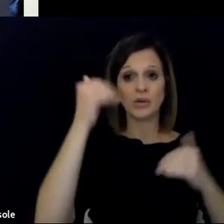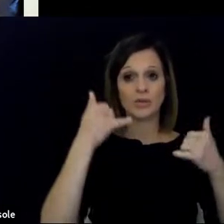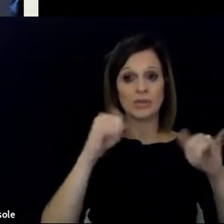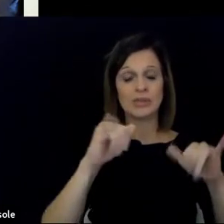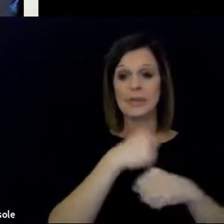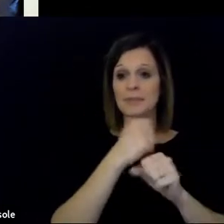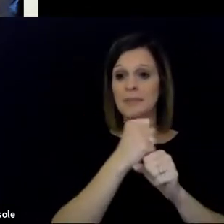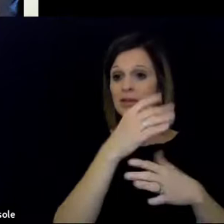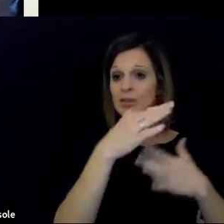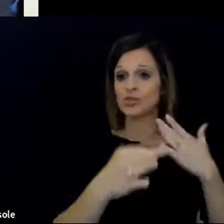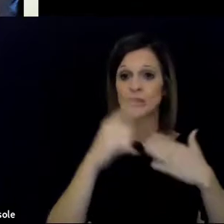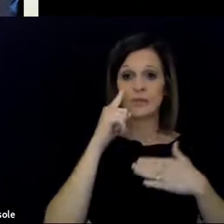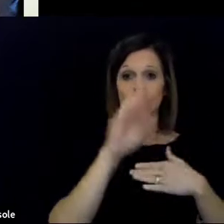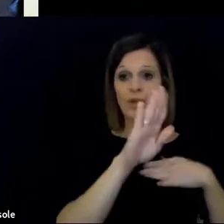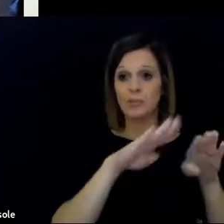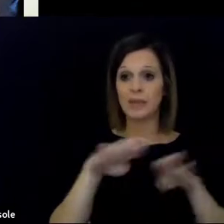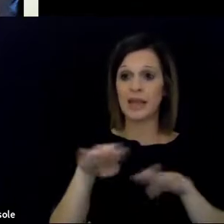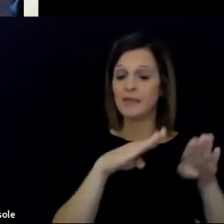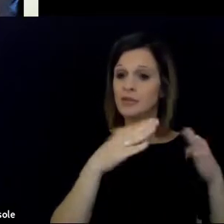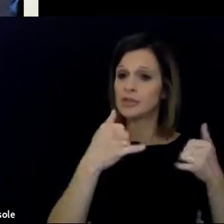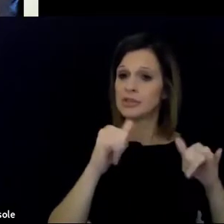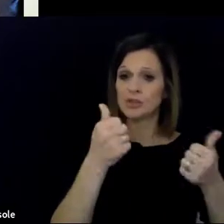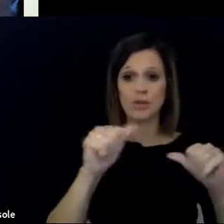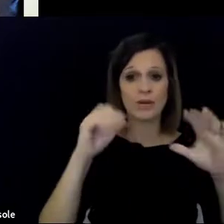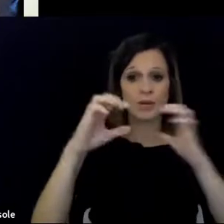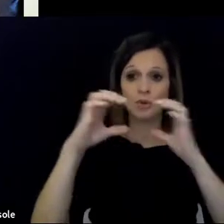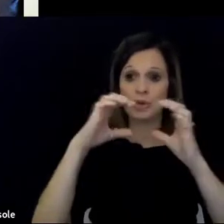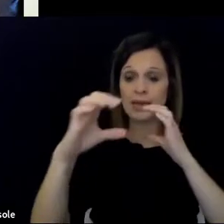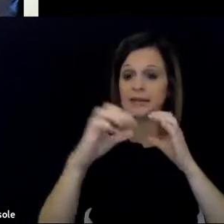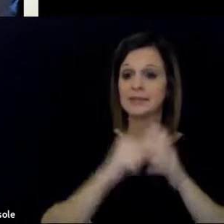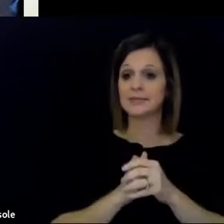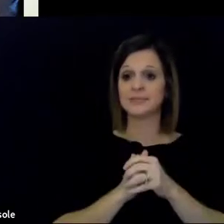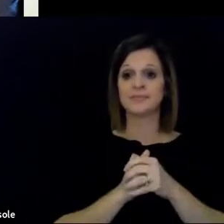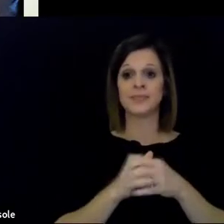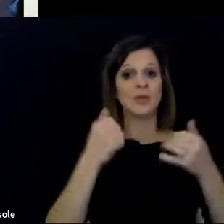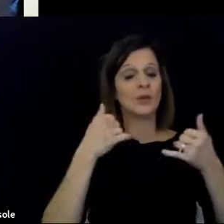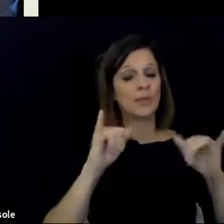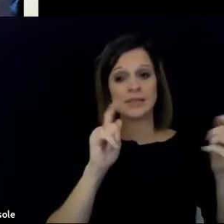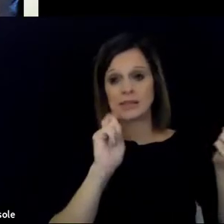and their behavior is still communication. And we can still modify their environment